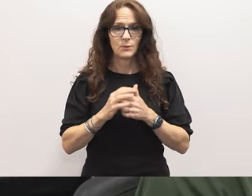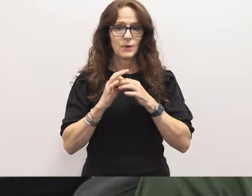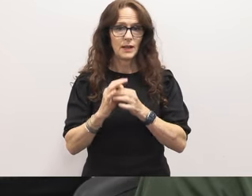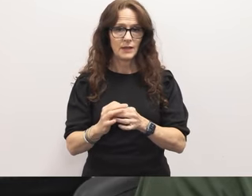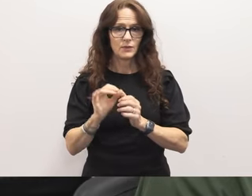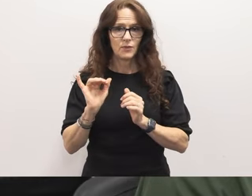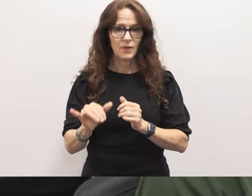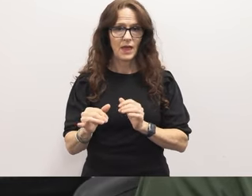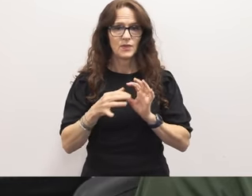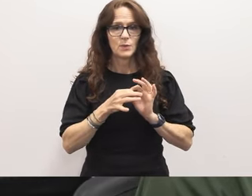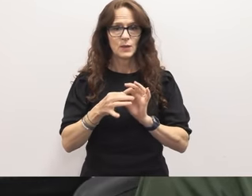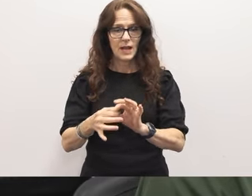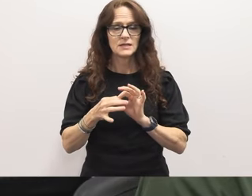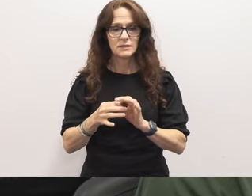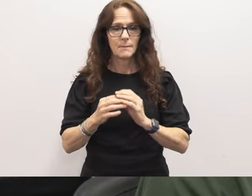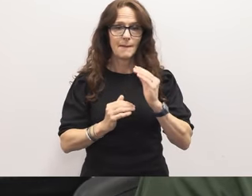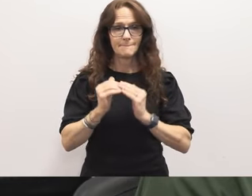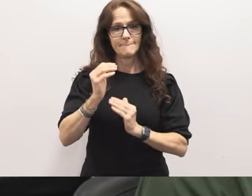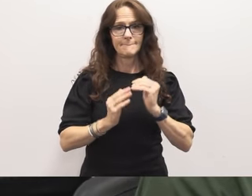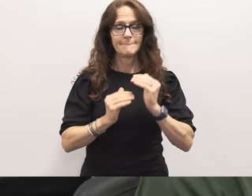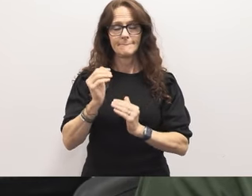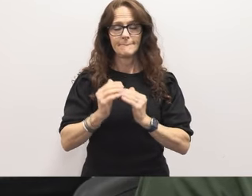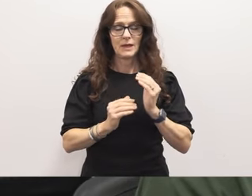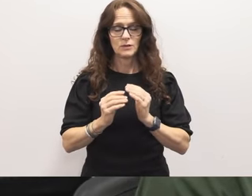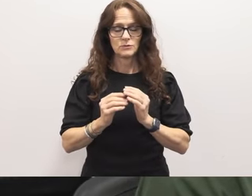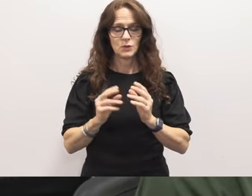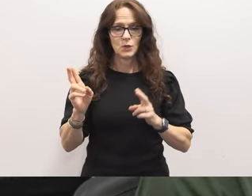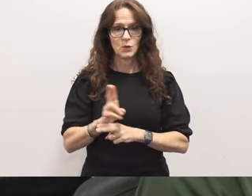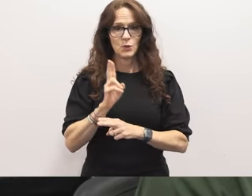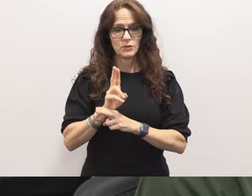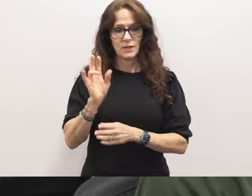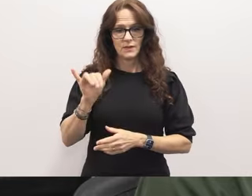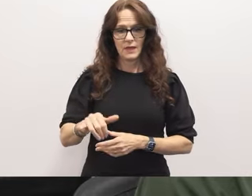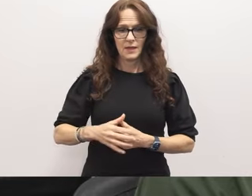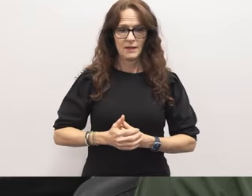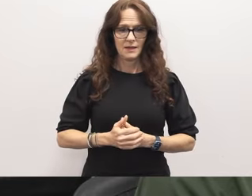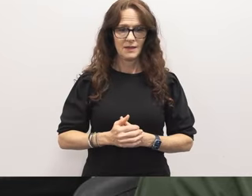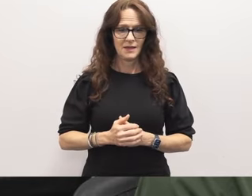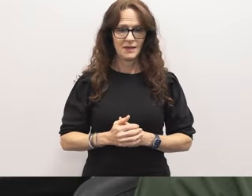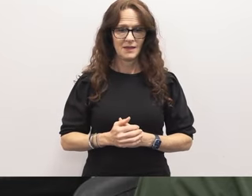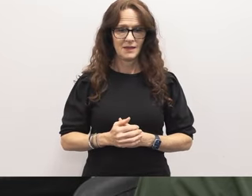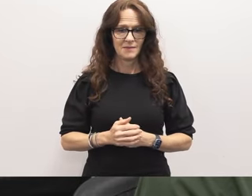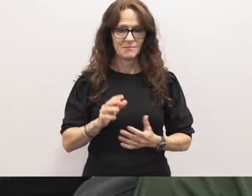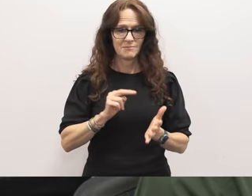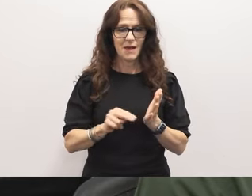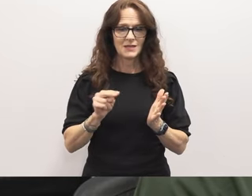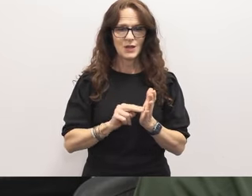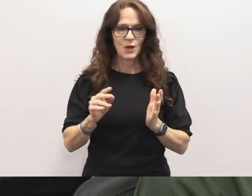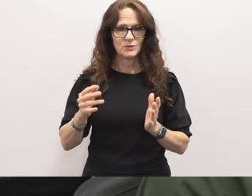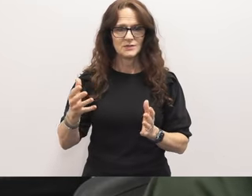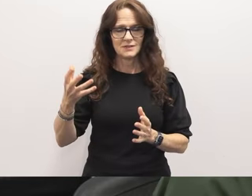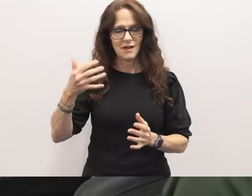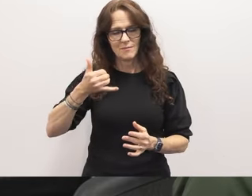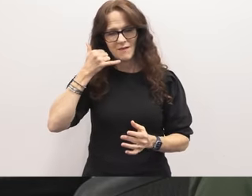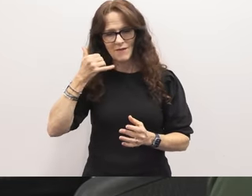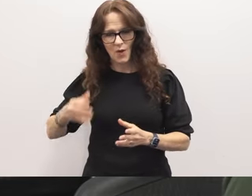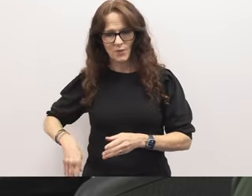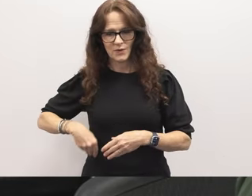the relationships that can be built inside of that. So I'm gonna get my phone out real quick. I don't have this in memory, so gimme a moment here.